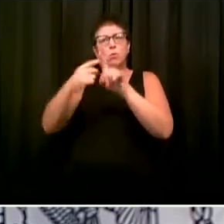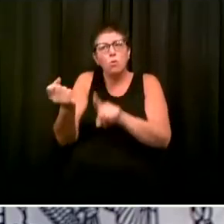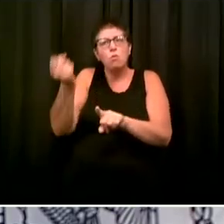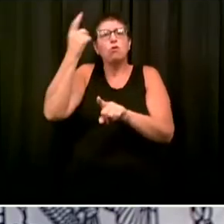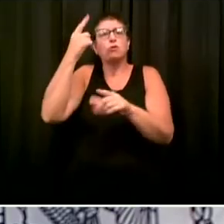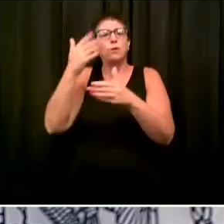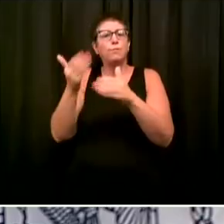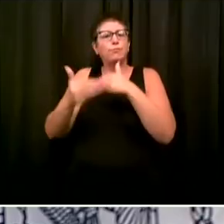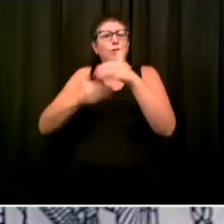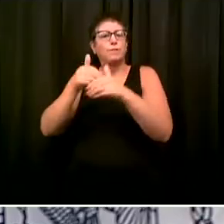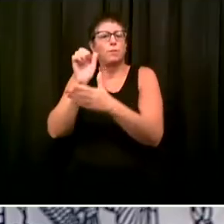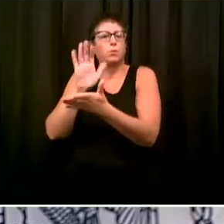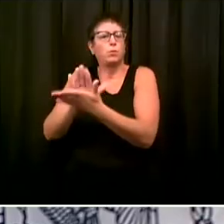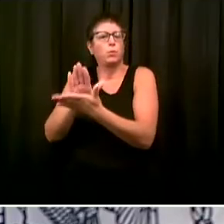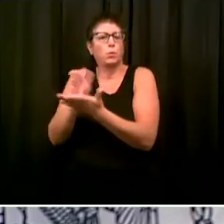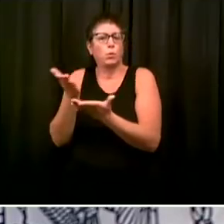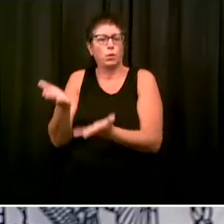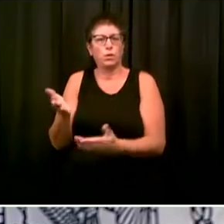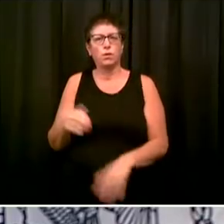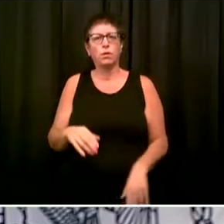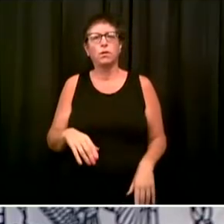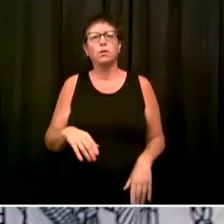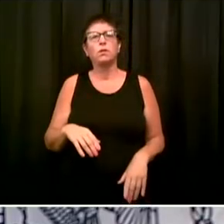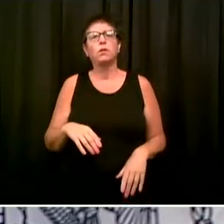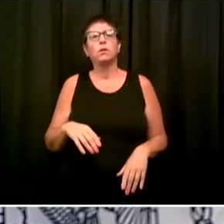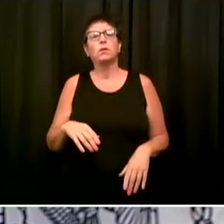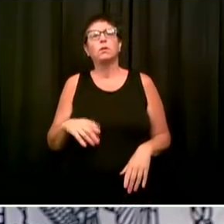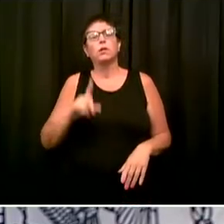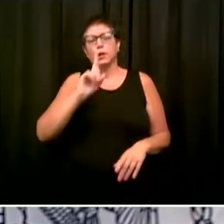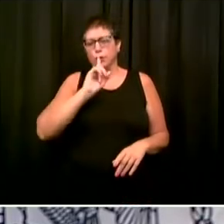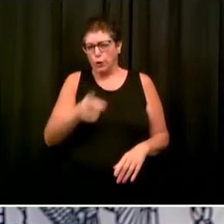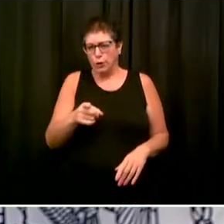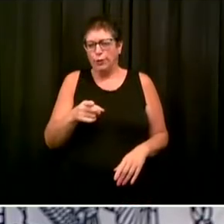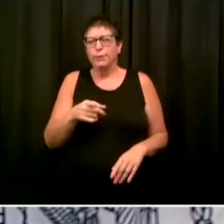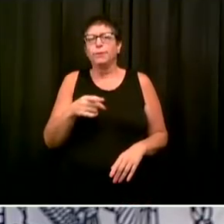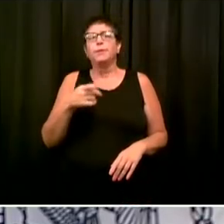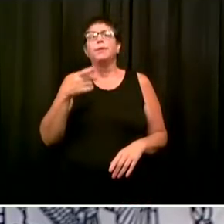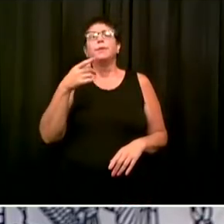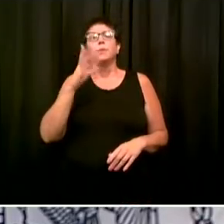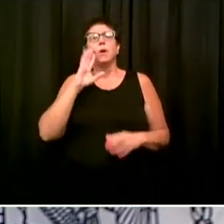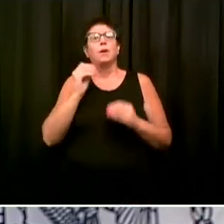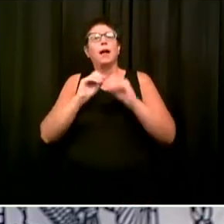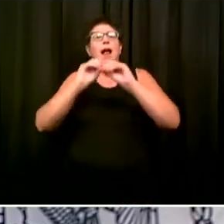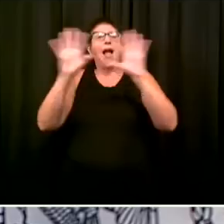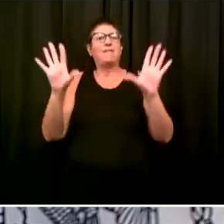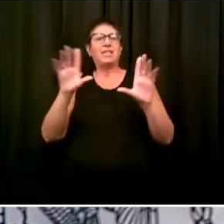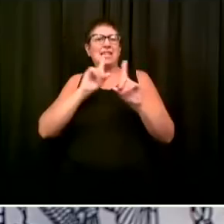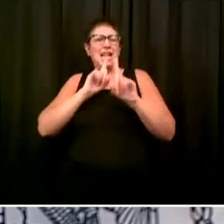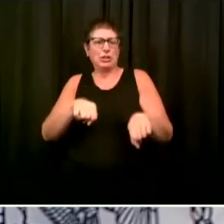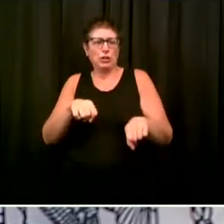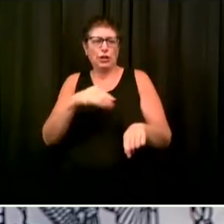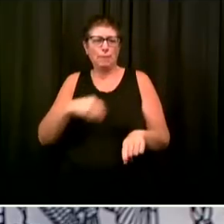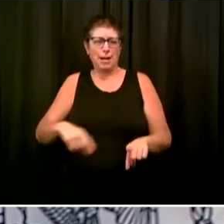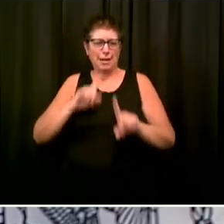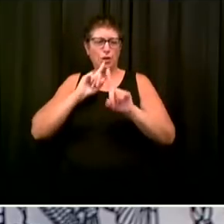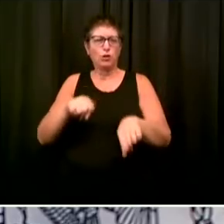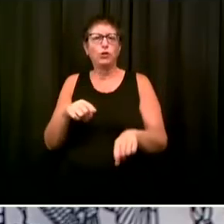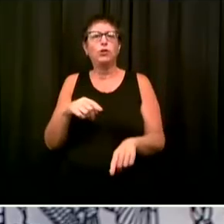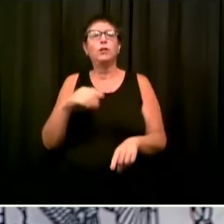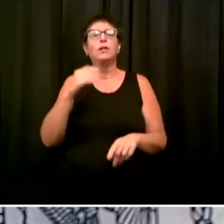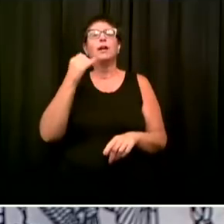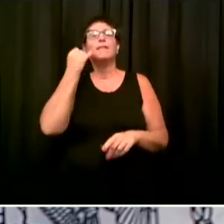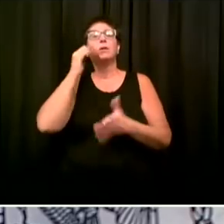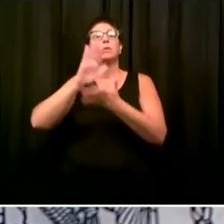THAT WILL TAKE SHA? PE